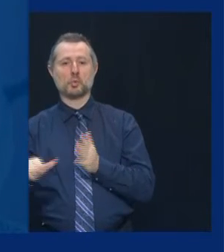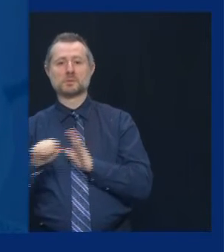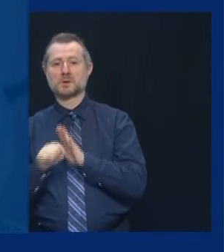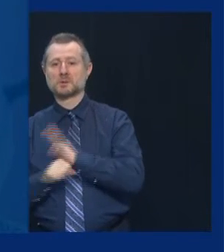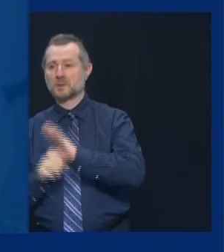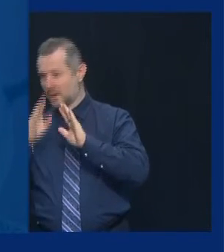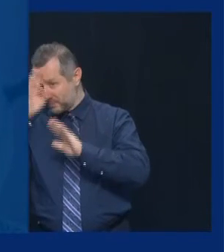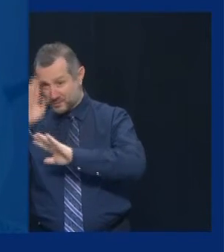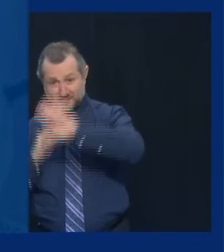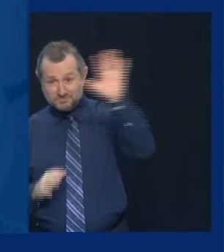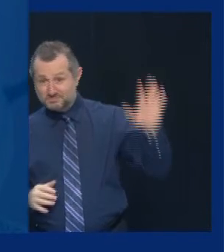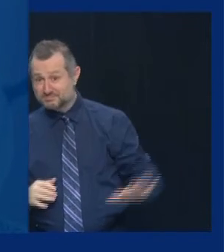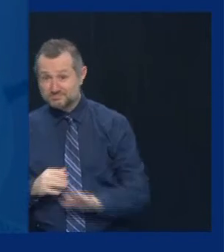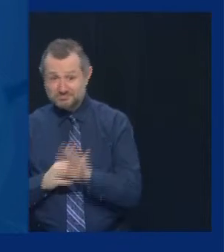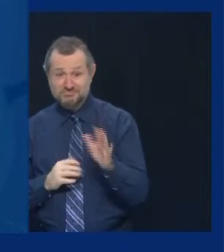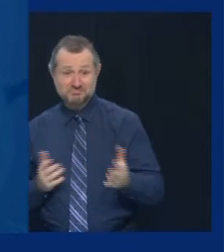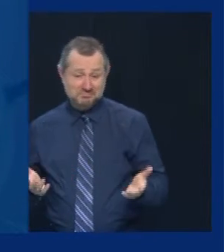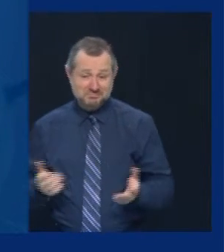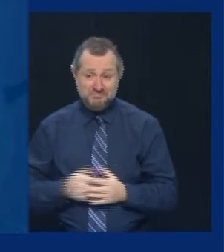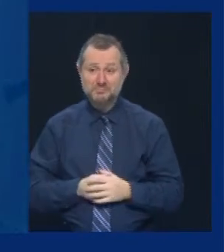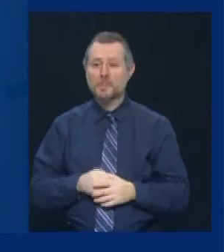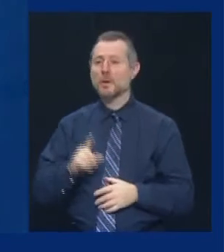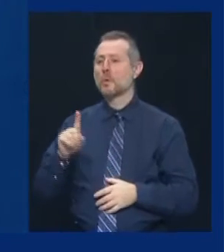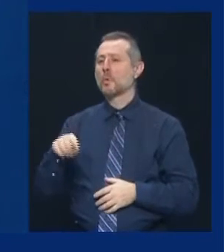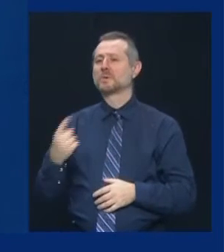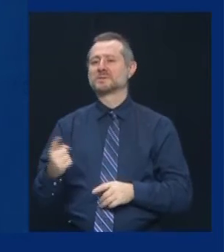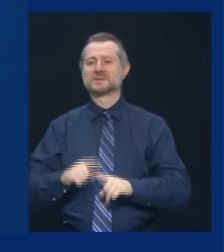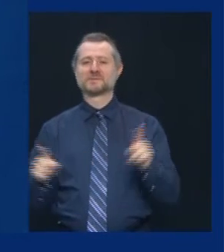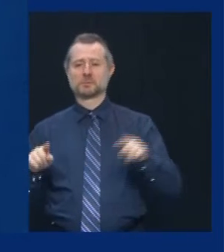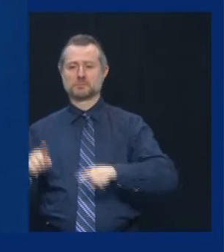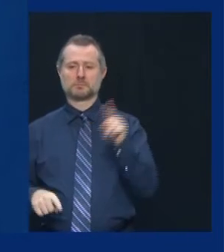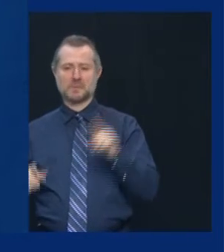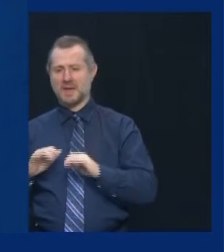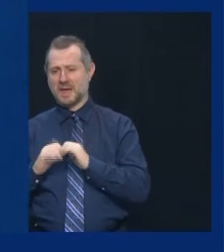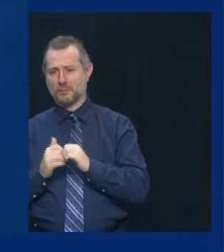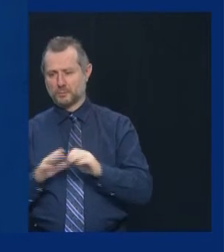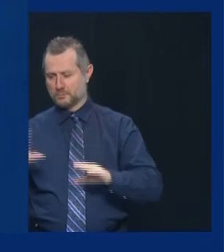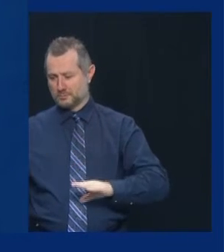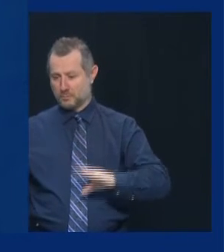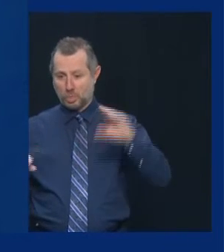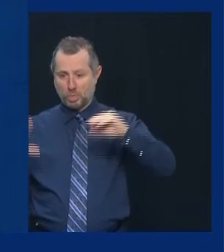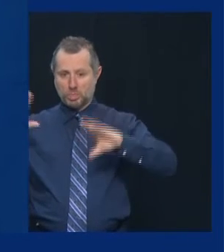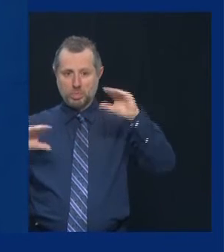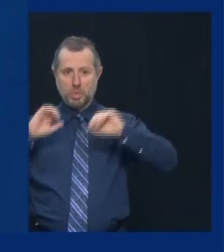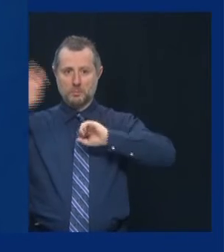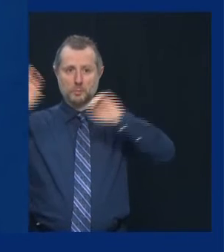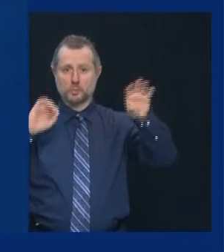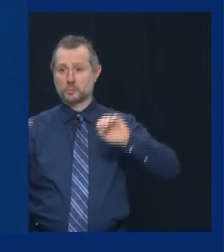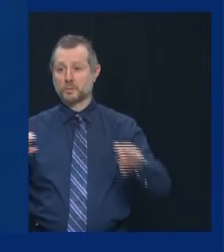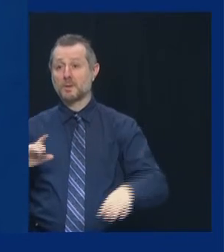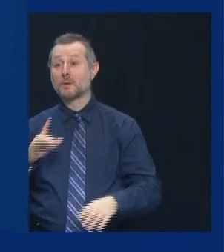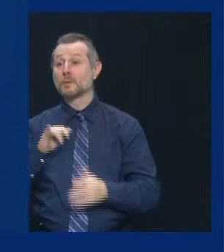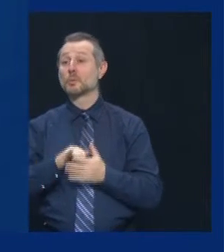YES, BECAUSE THEY ARE A LARGER PERCENTAGE OF THE POPULATION. AND SO FORTH AND SO ON.